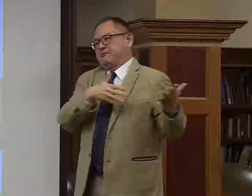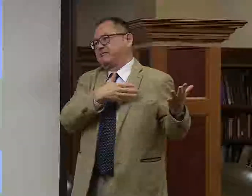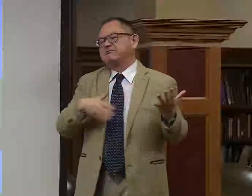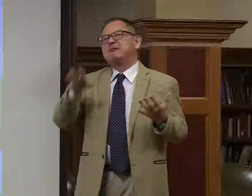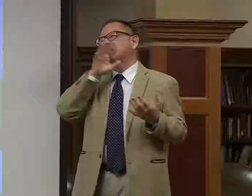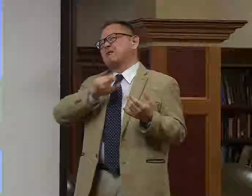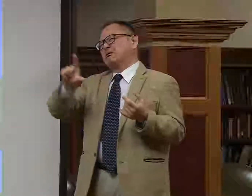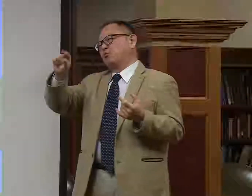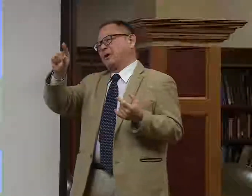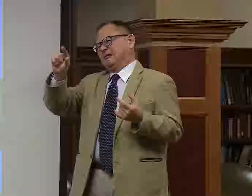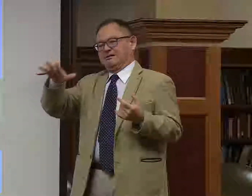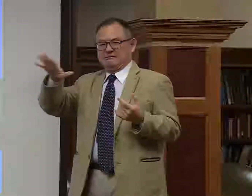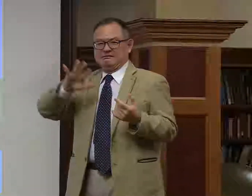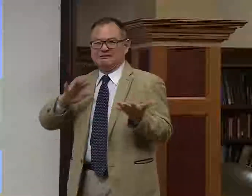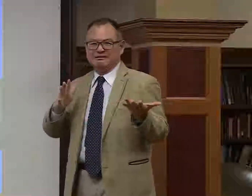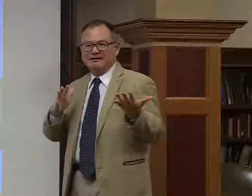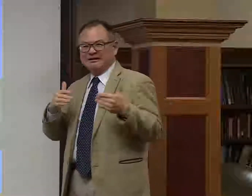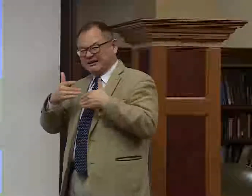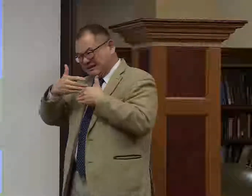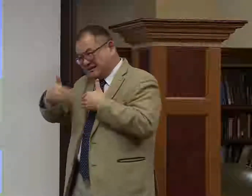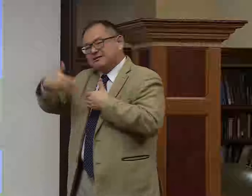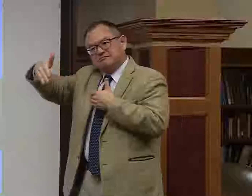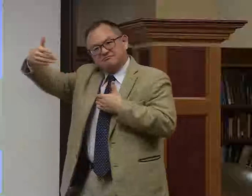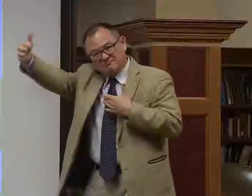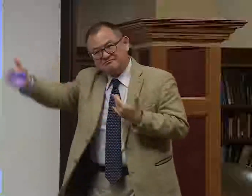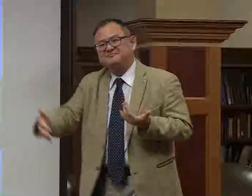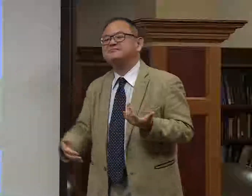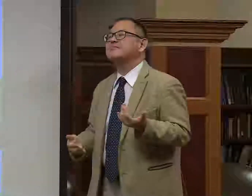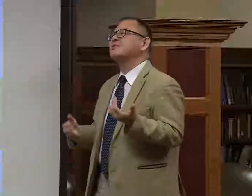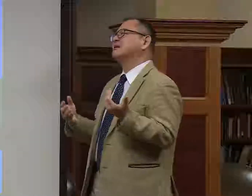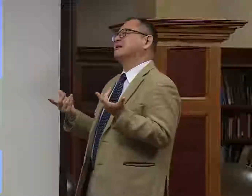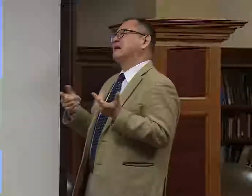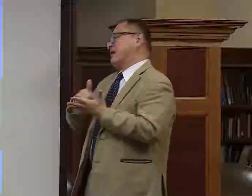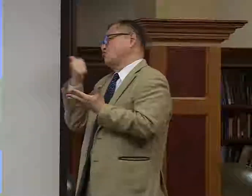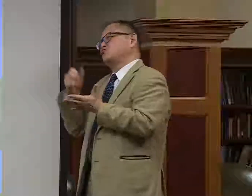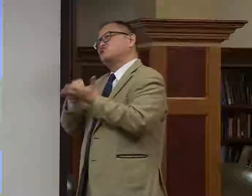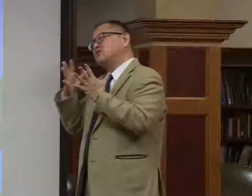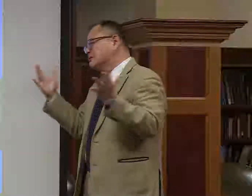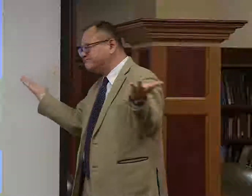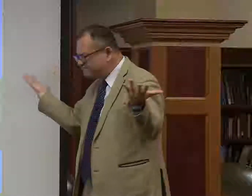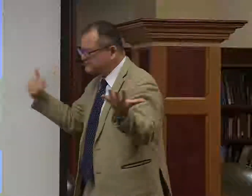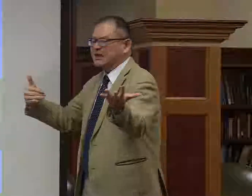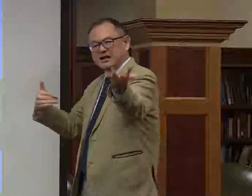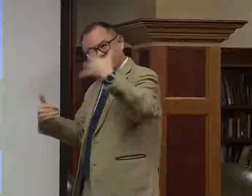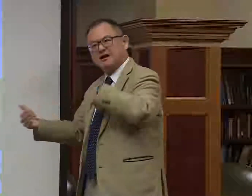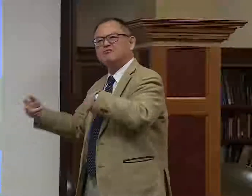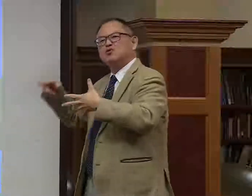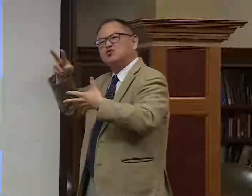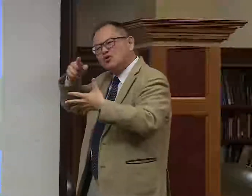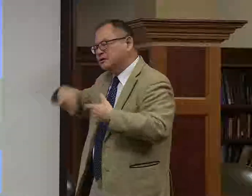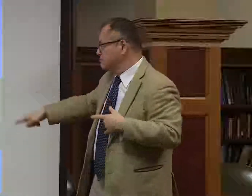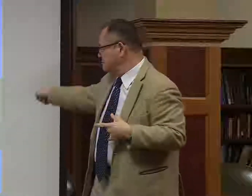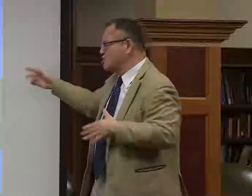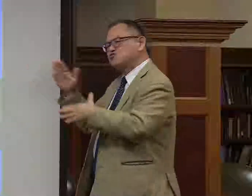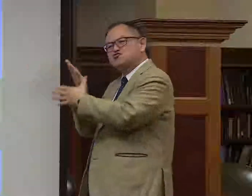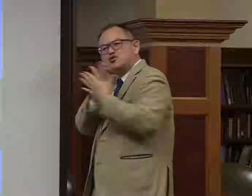So other students I invited to read the book with me, this "Green Book,"